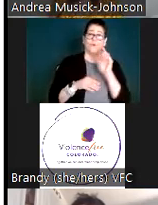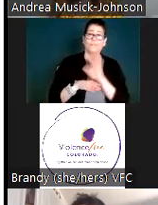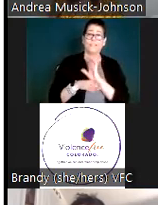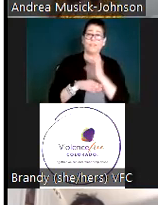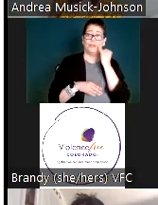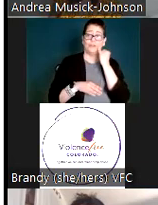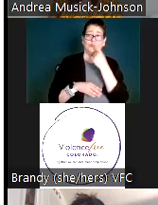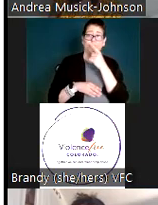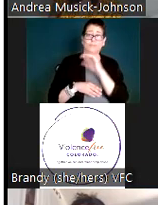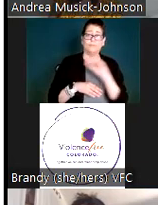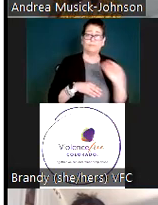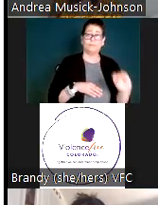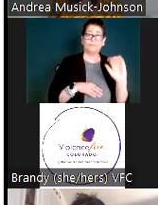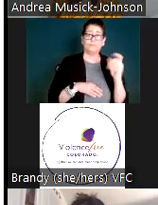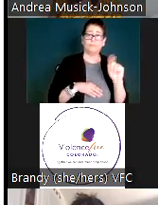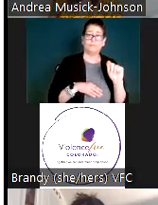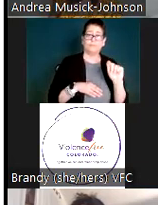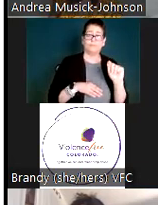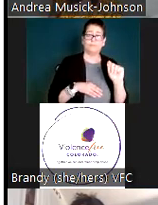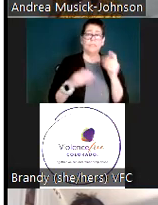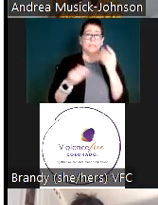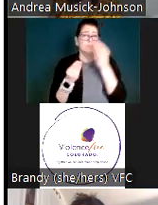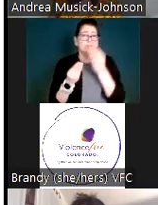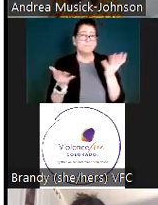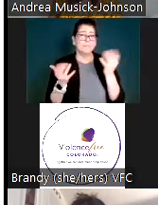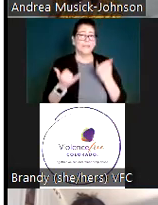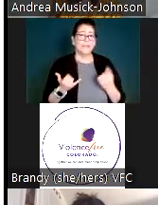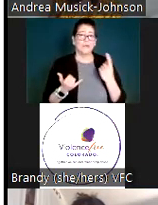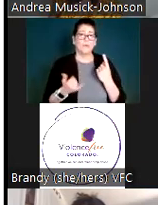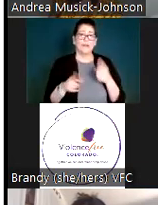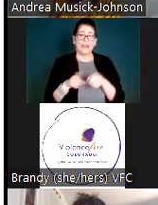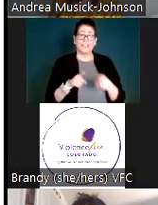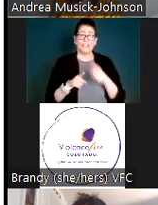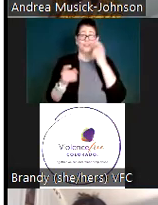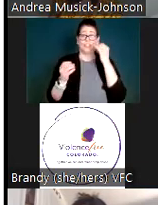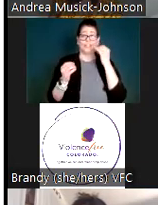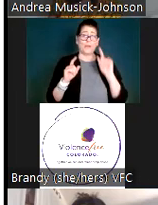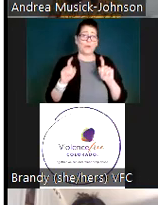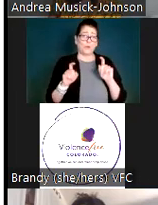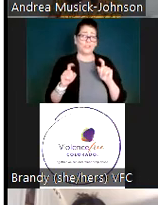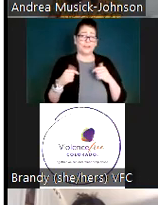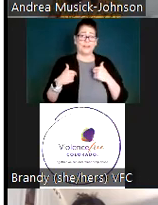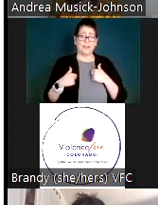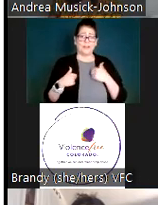And let everyone know that we will go ahead, as you're thinking about questions, I'm gonna go ahead and pop up a poll.